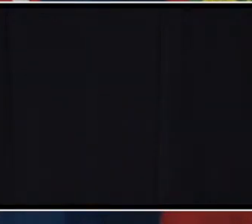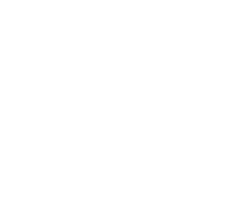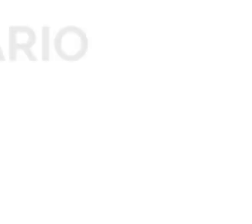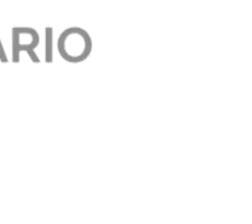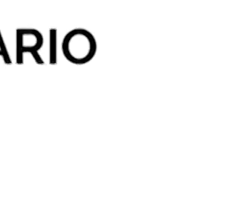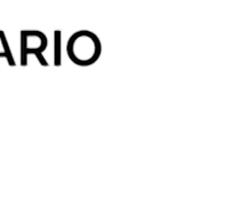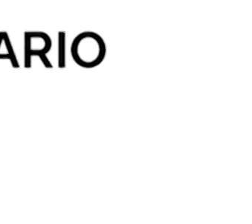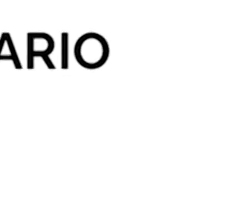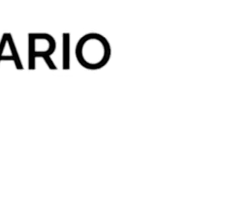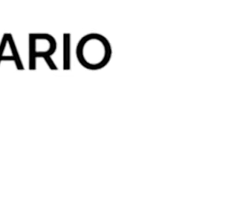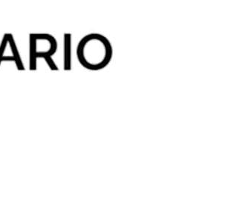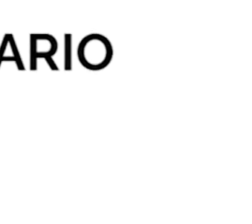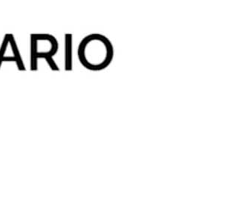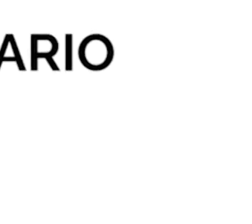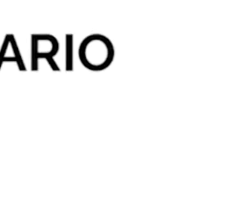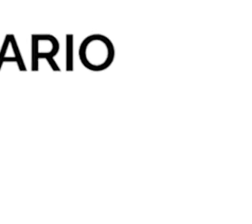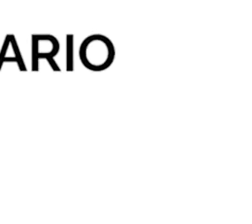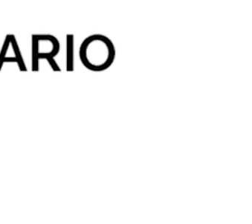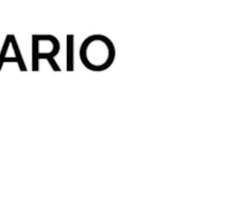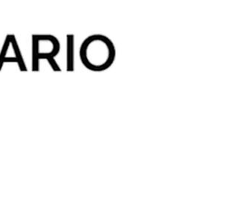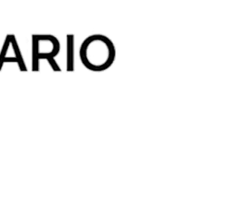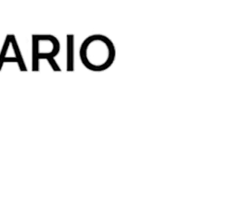Safe